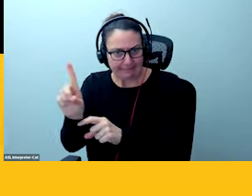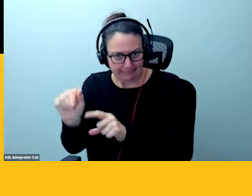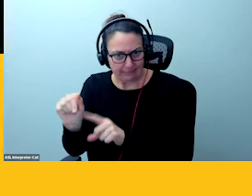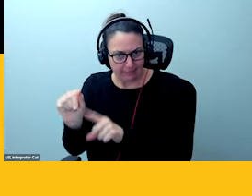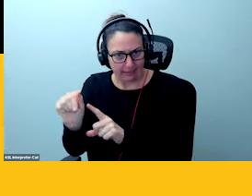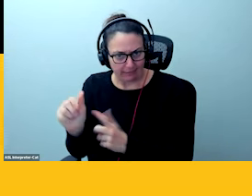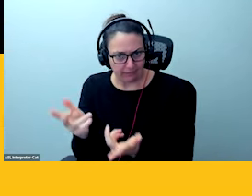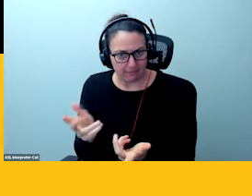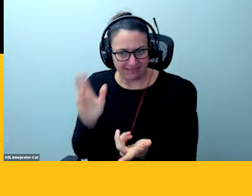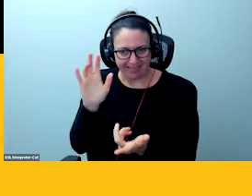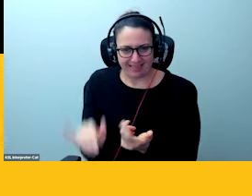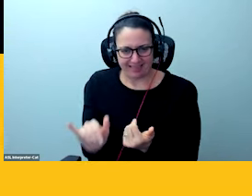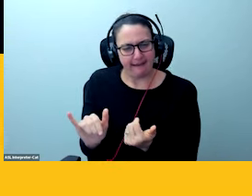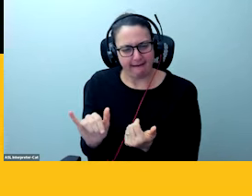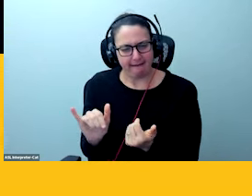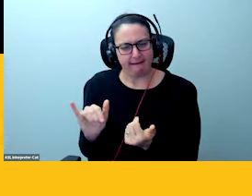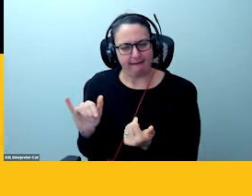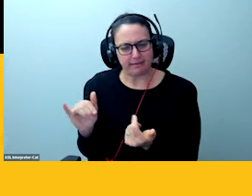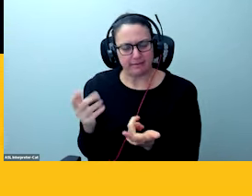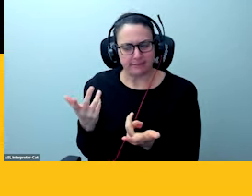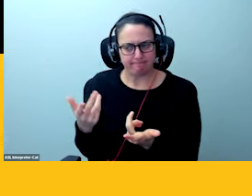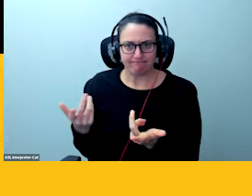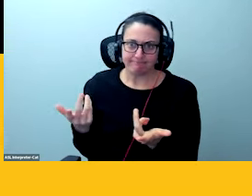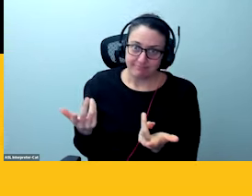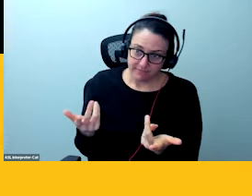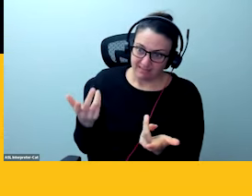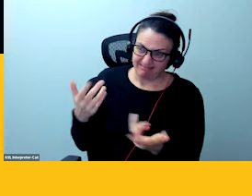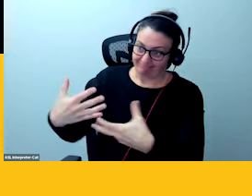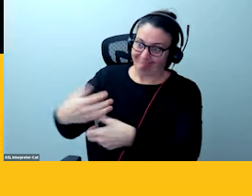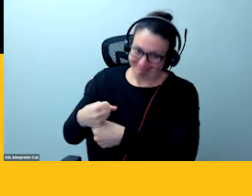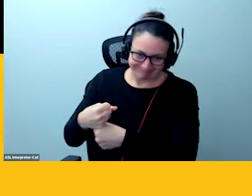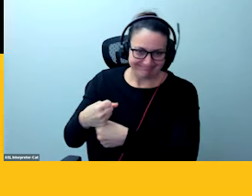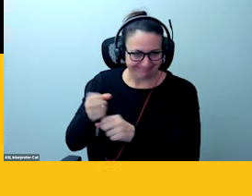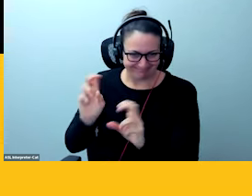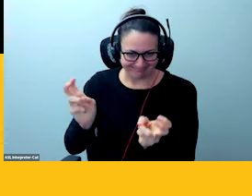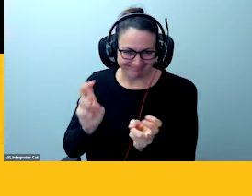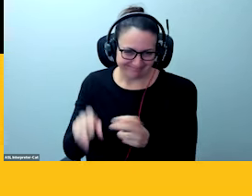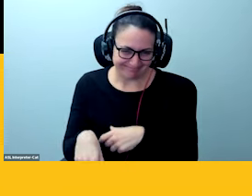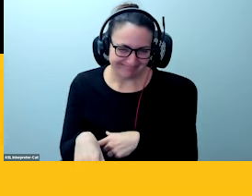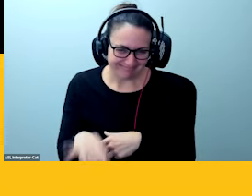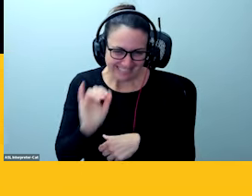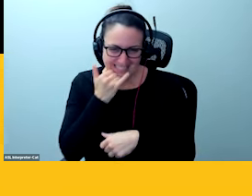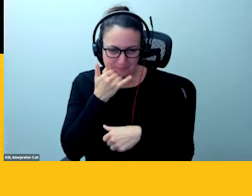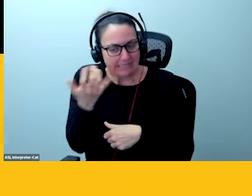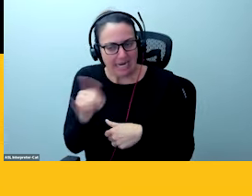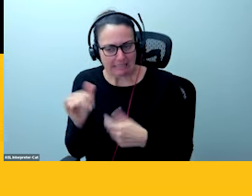And so that's kind of disadvantage in a nutshell that is a mistake that we're still making up for.